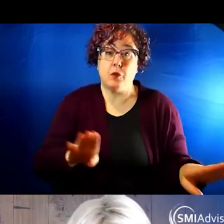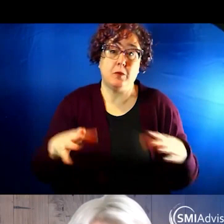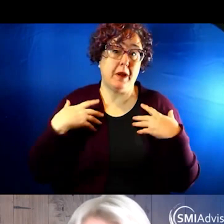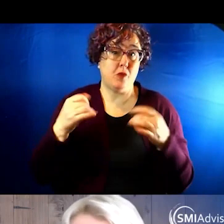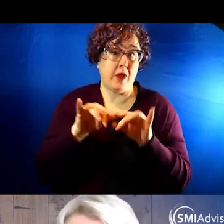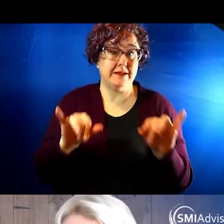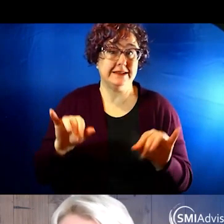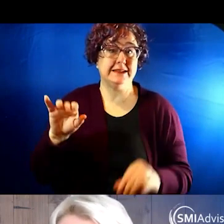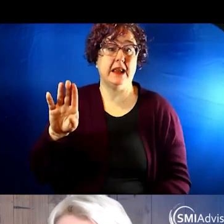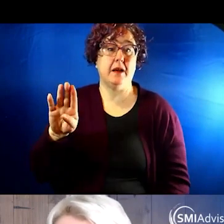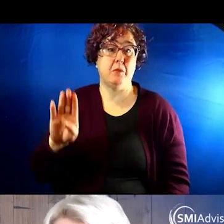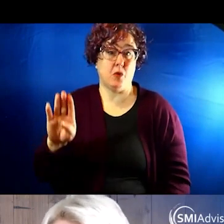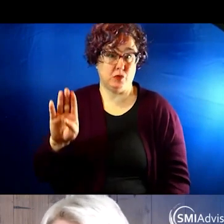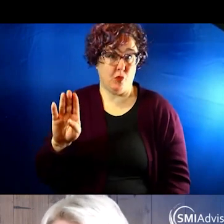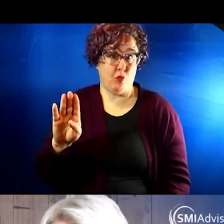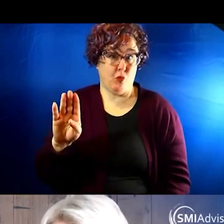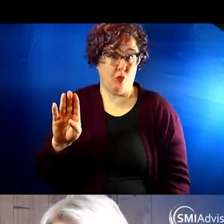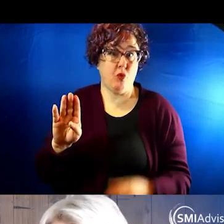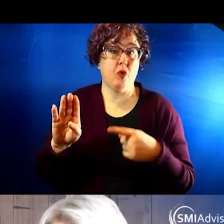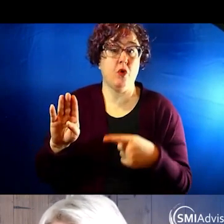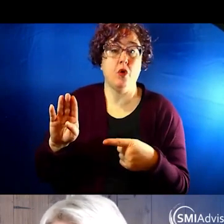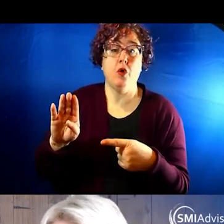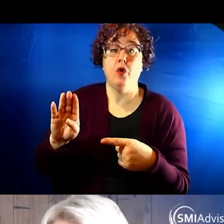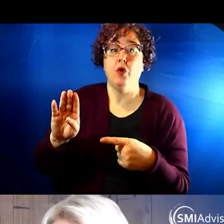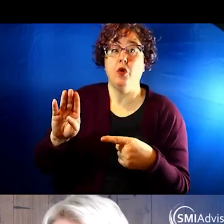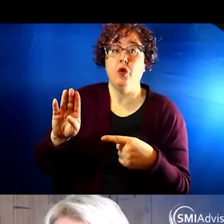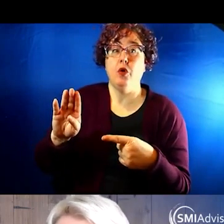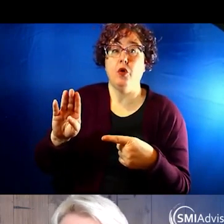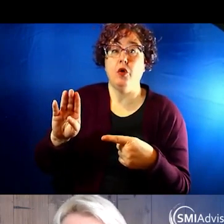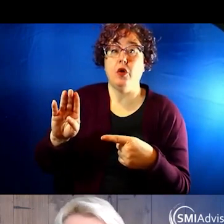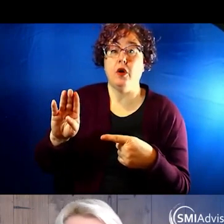I UNDERSTAND THAT STEPHANIE HAD A CHANCE TO TALK WITH YOU.